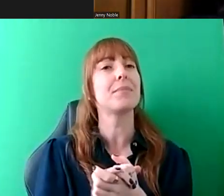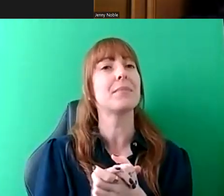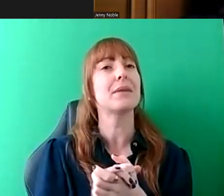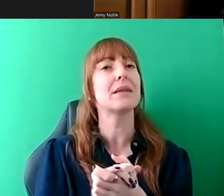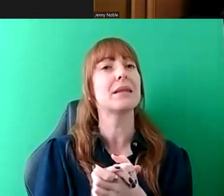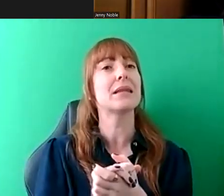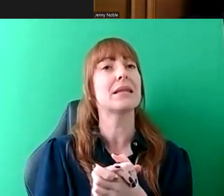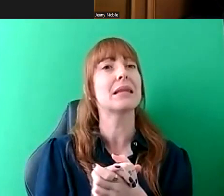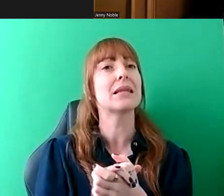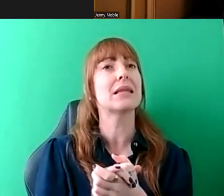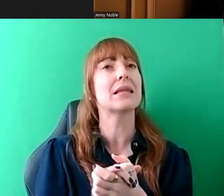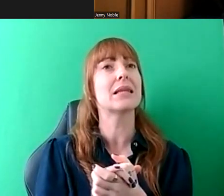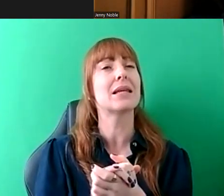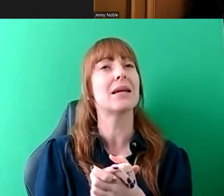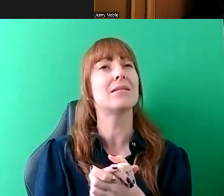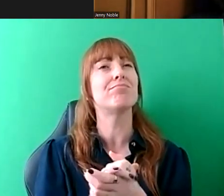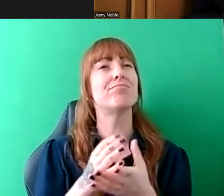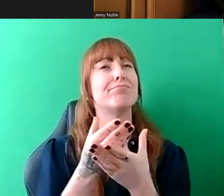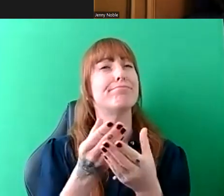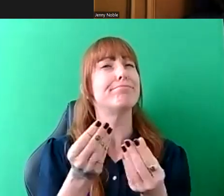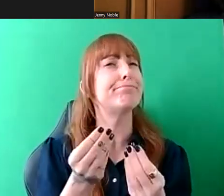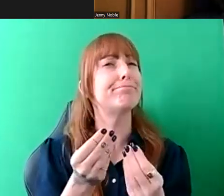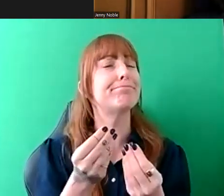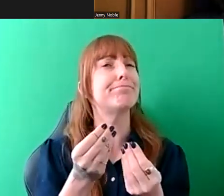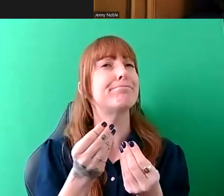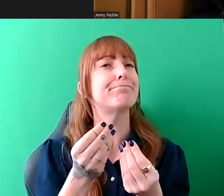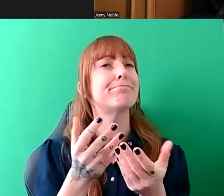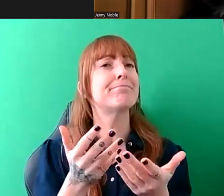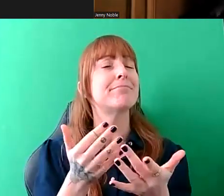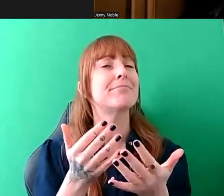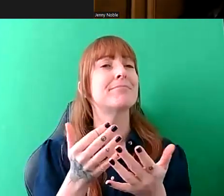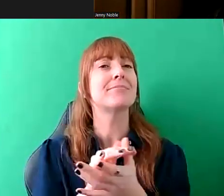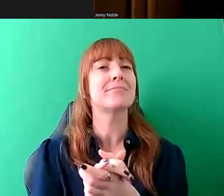Charlotte: I think you might have just cut out slightly.